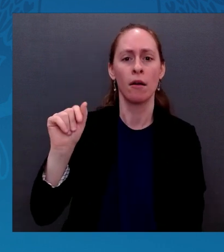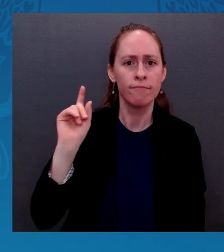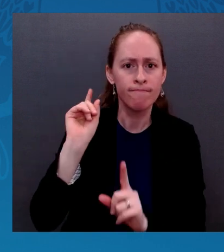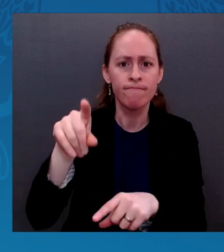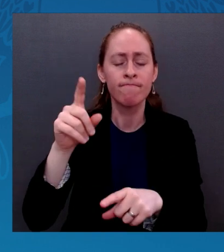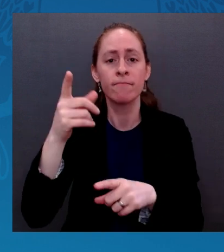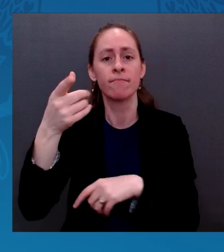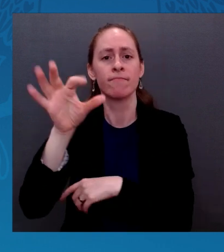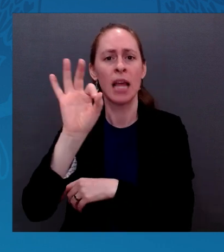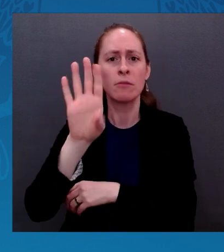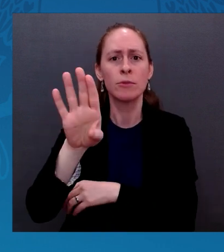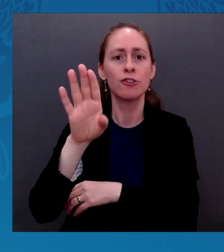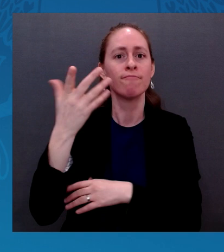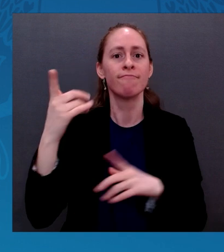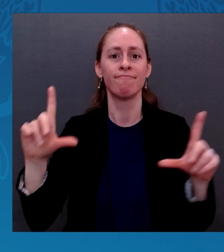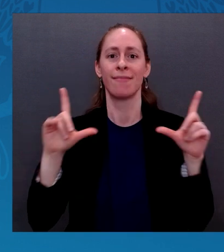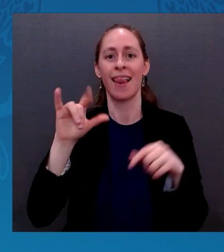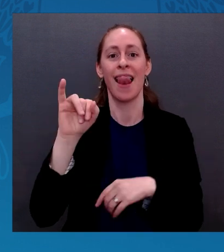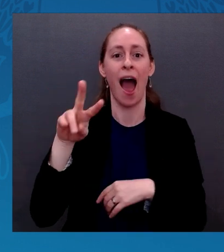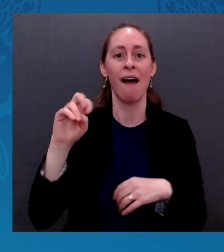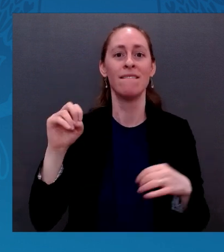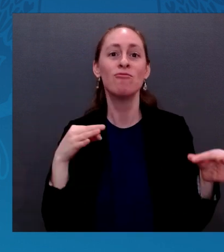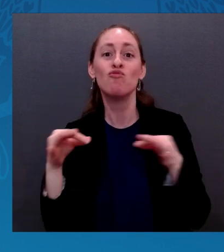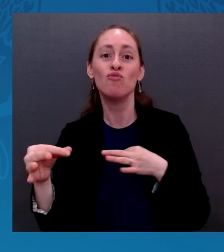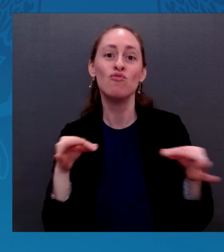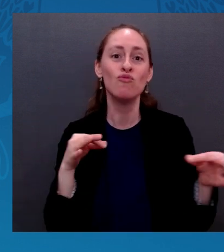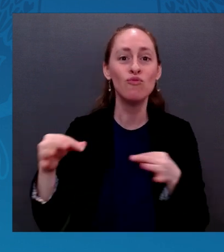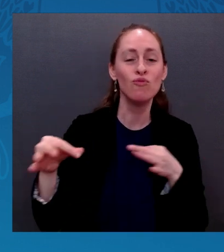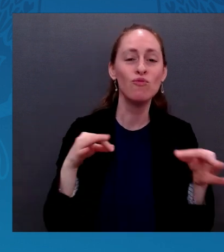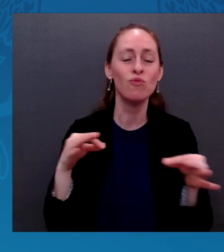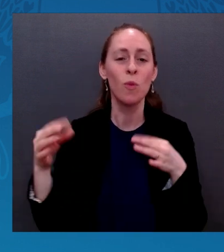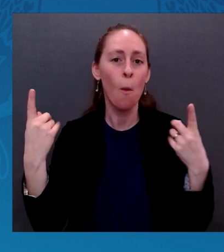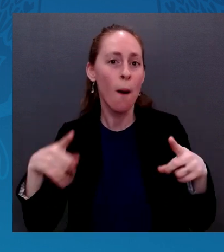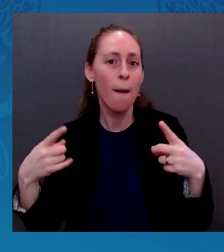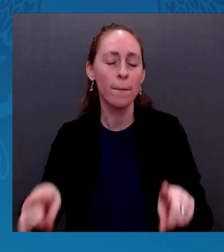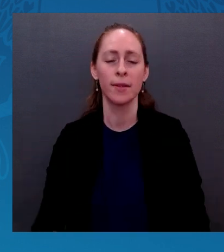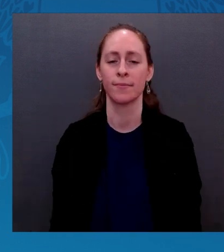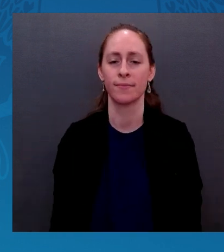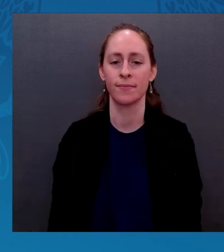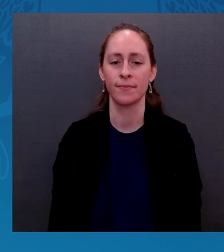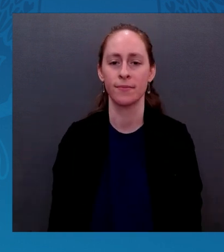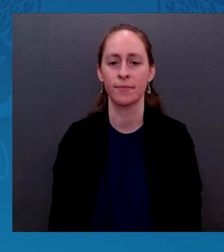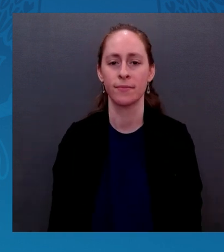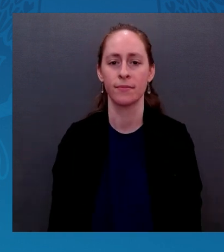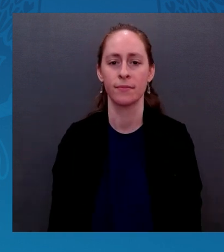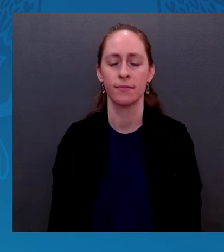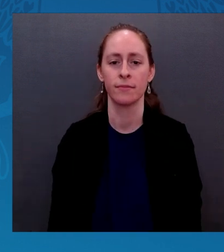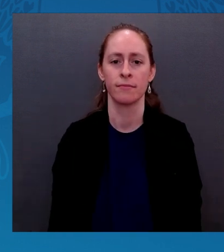and here's how we're going to do it. So that communication was really important, and I think that helped everybody involved